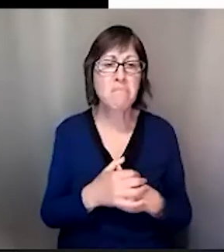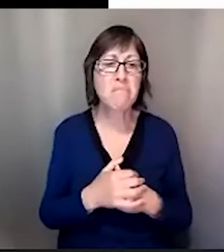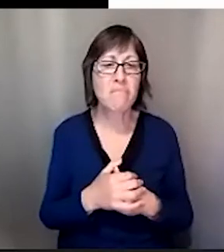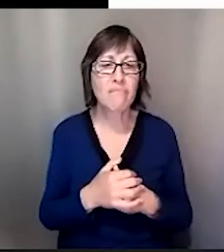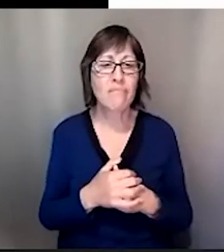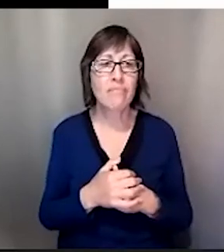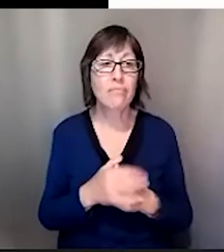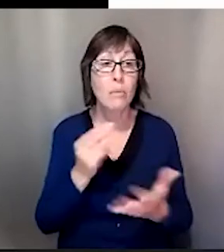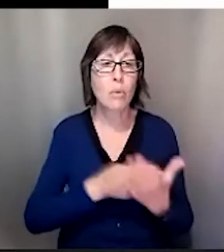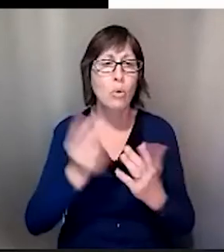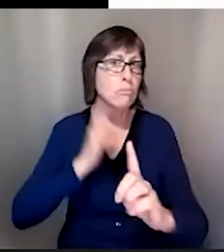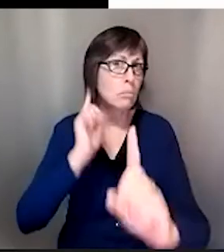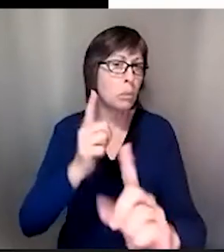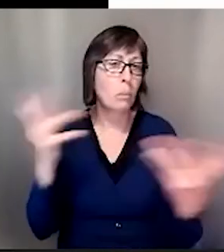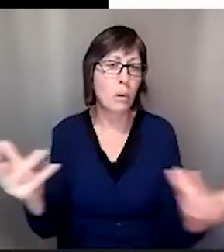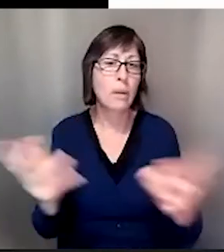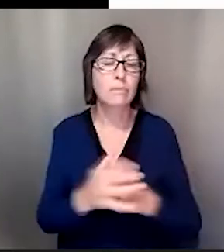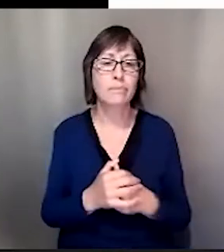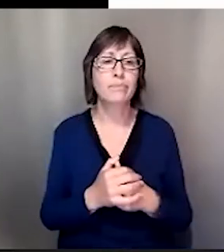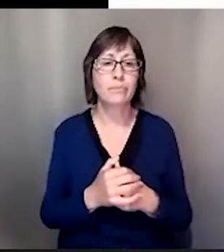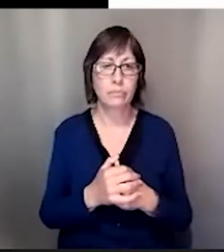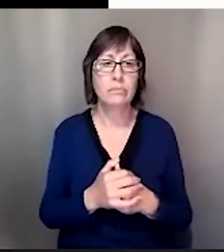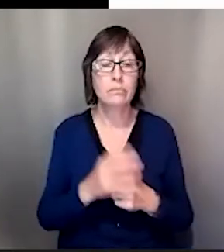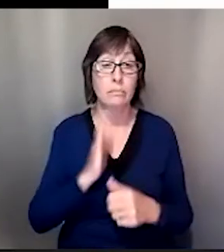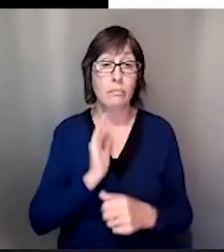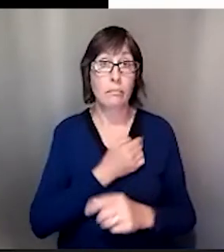Program objectives: The objectives for the Centre City Banner Program are to: